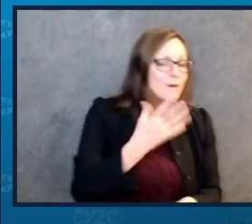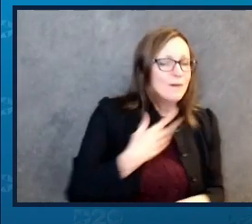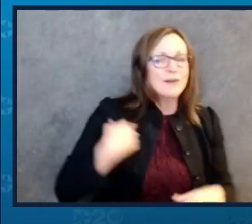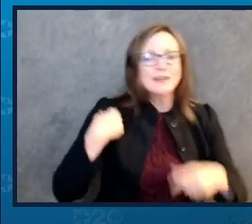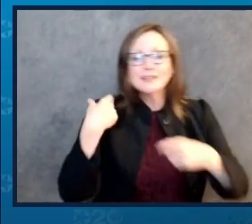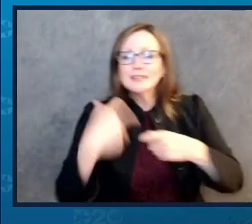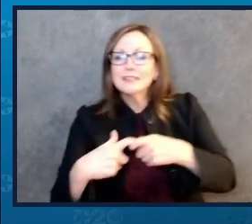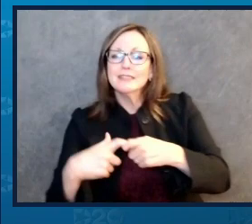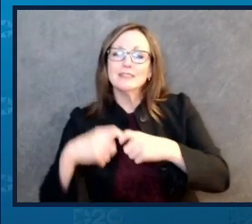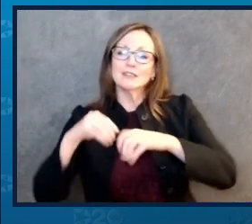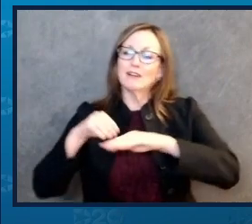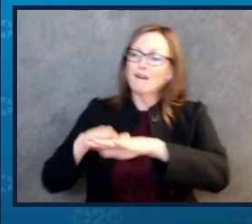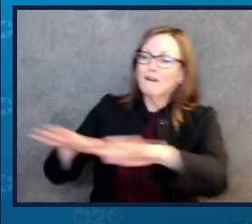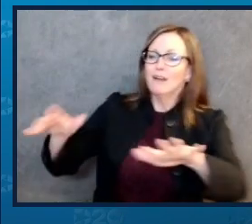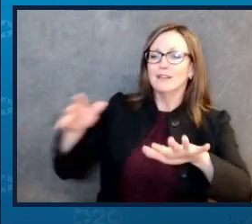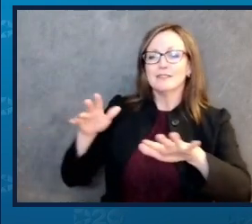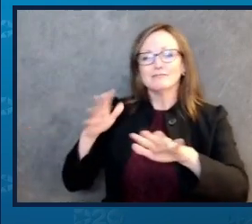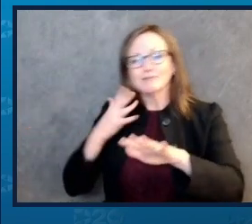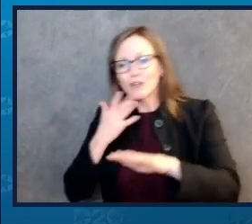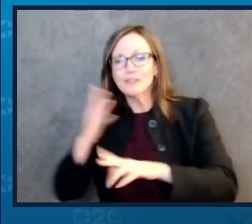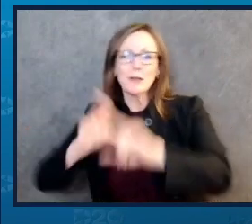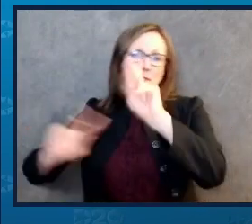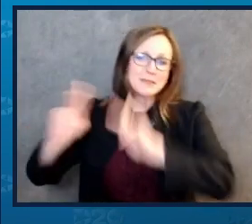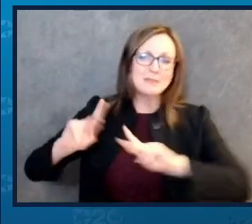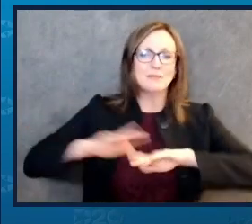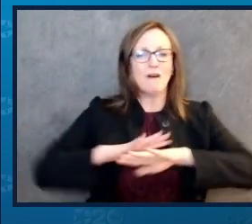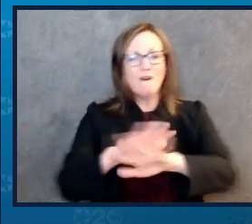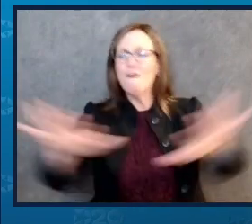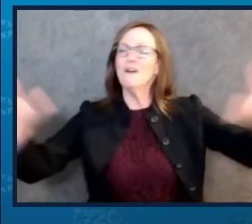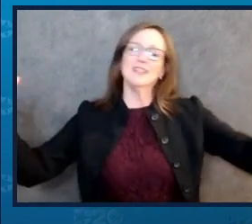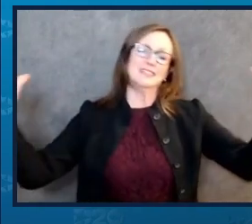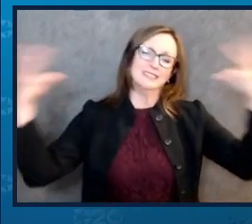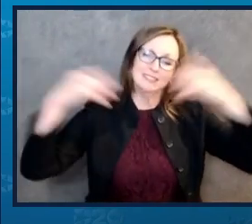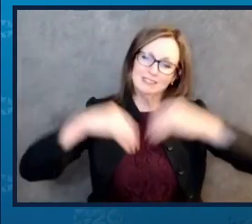ACHIEVE THE FUTURE WE COLLECTIVE